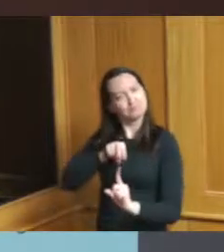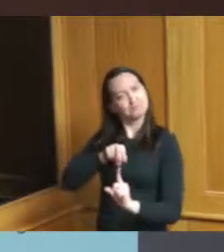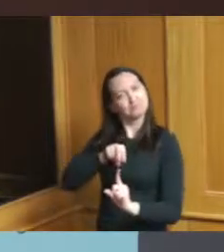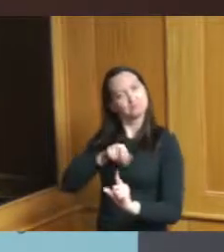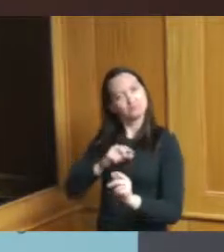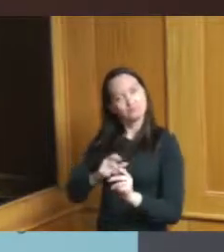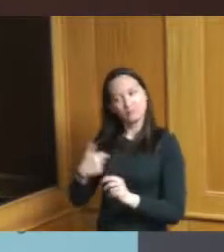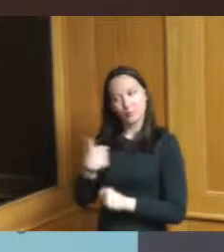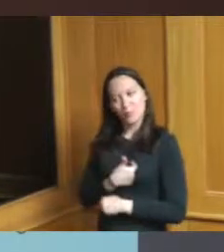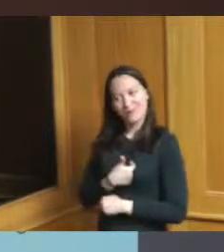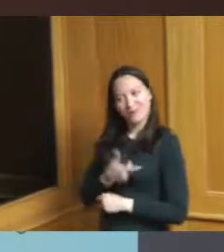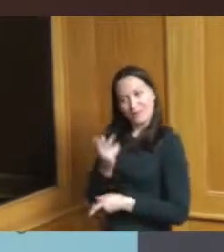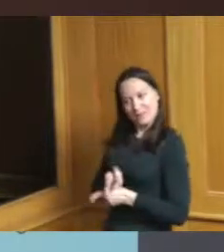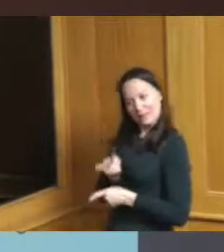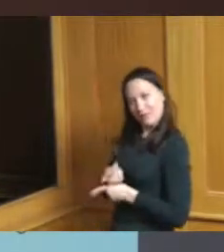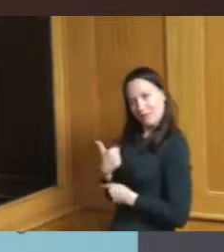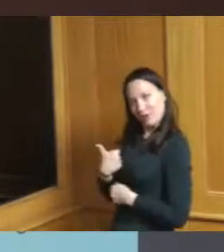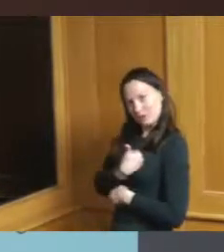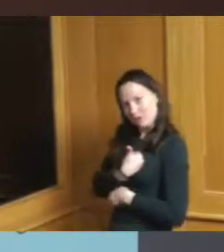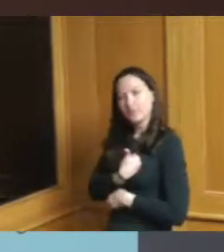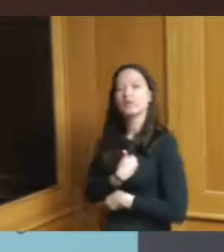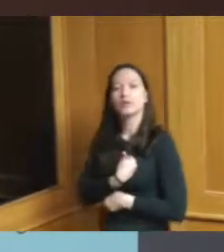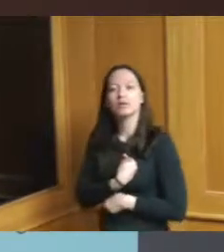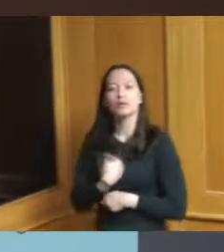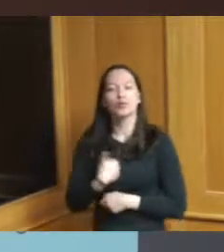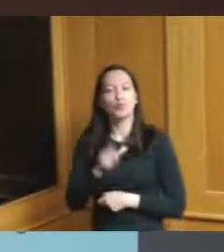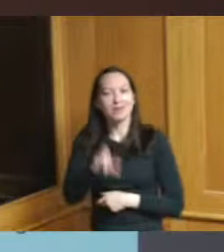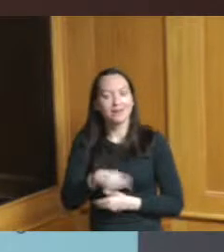the care we need and we have the information we want that we need to make decisions with